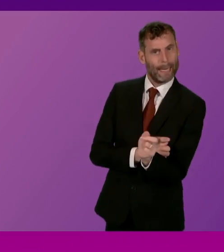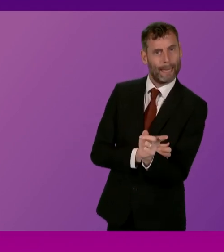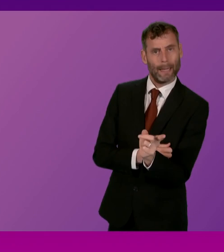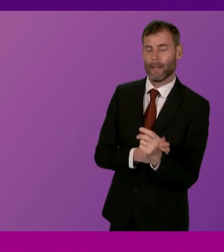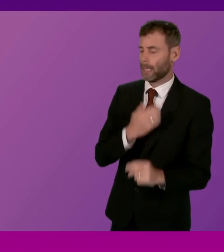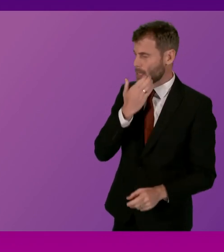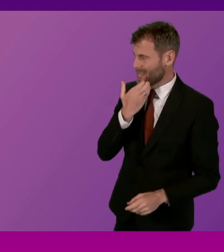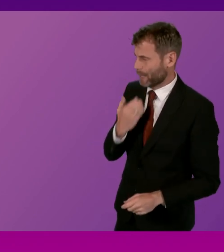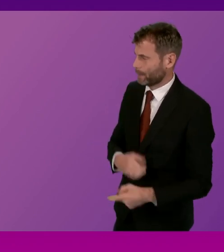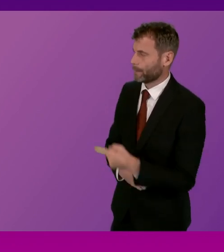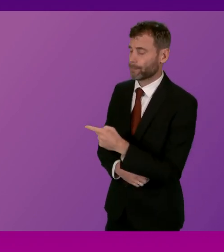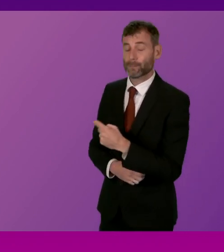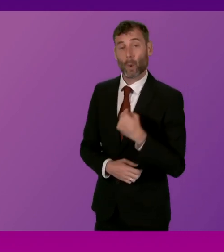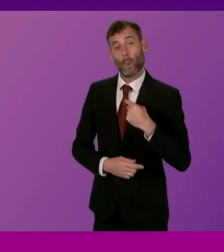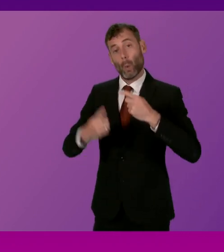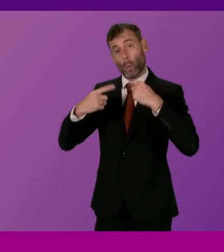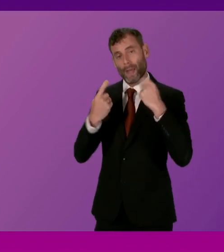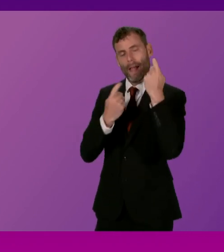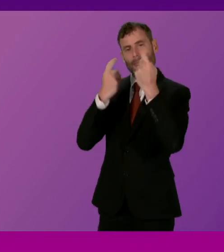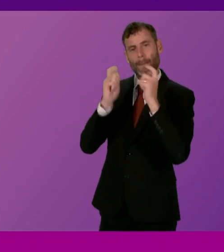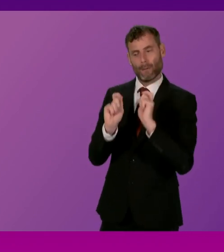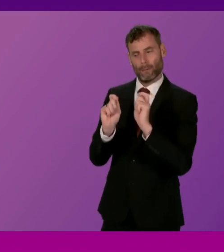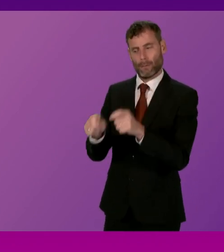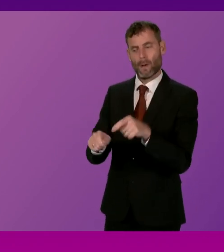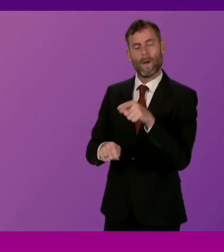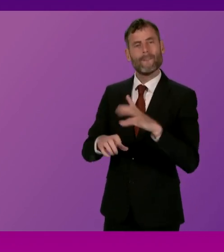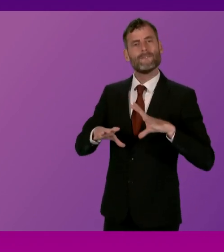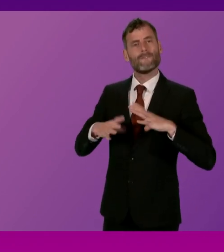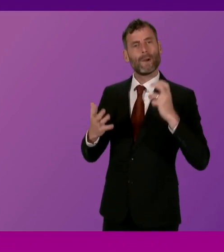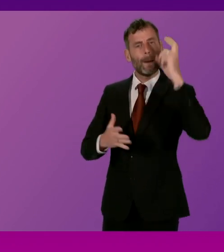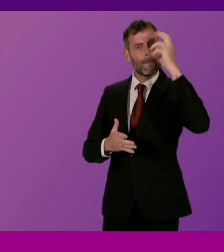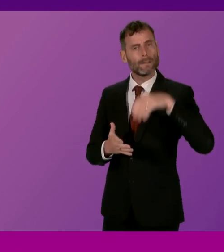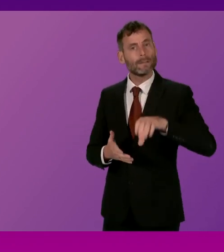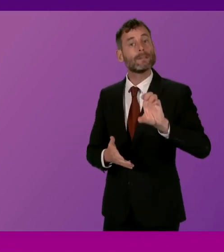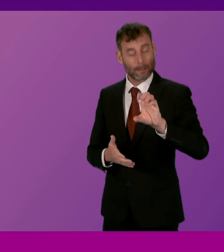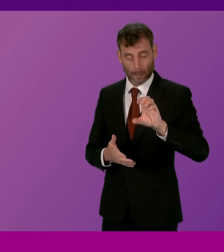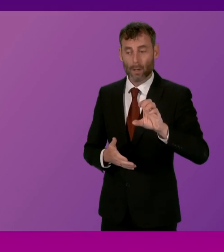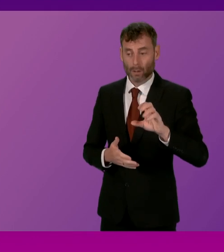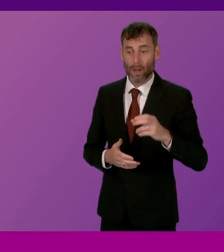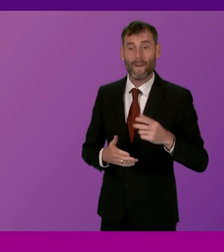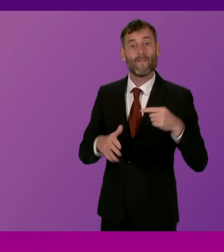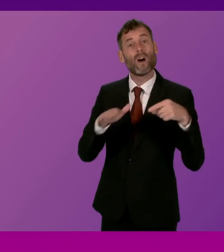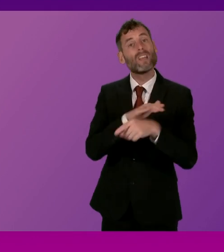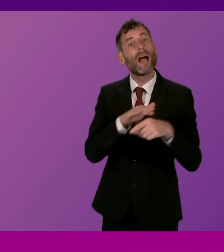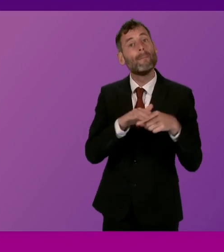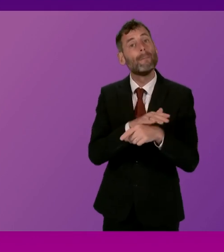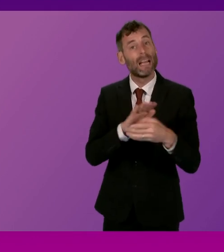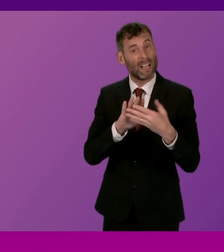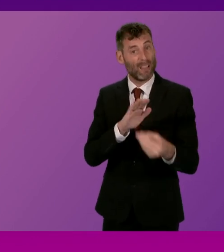The Government is certainly considering that. We will seek to do anything that we can do within our powers to make the lives of asylum seekers easier.